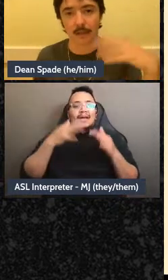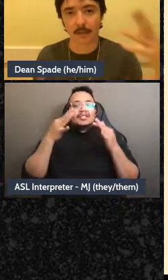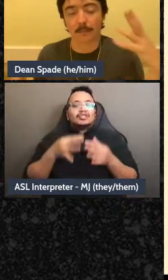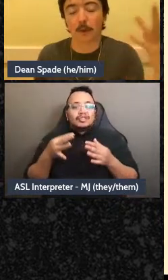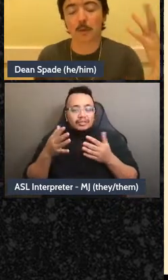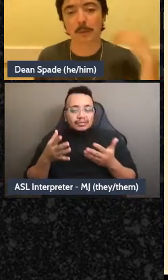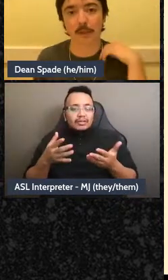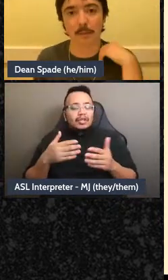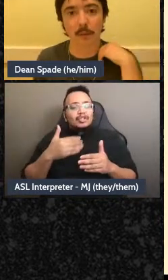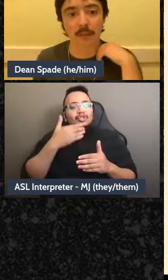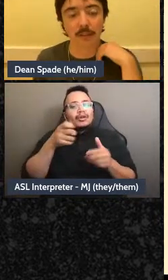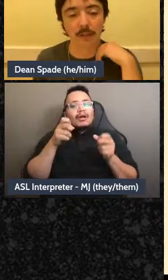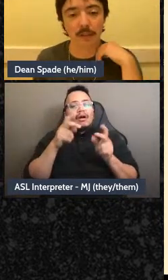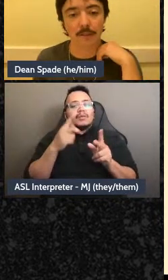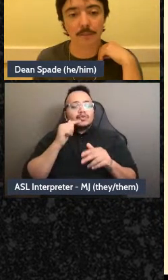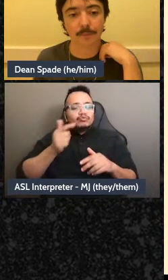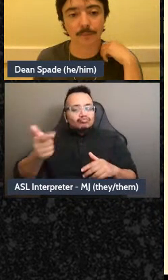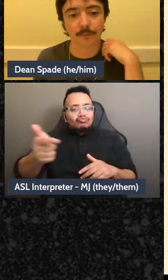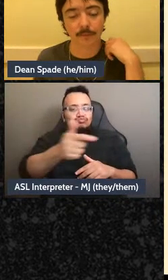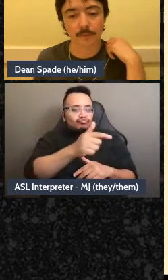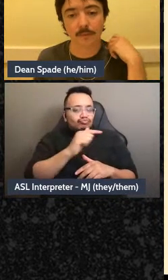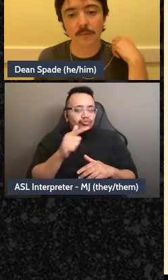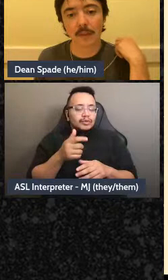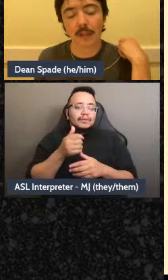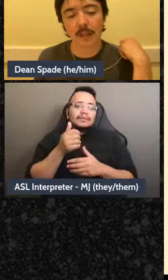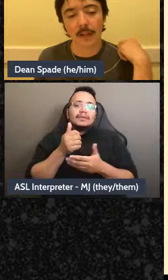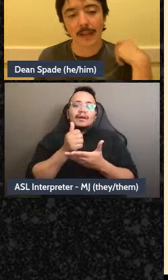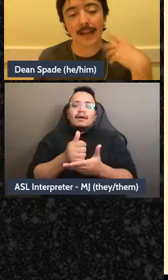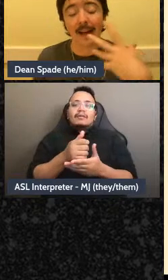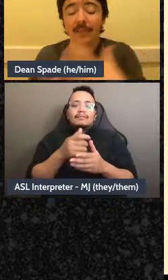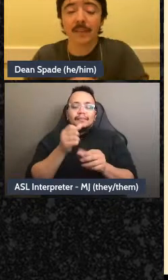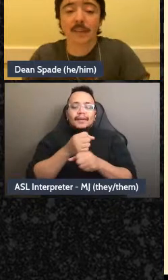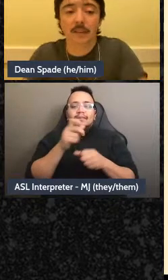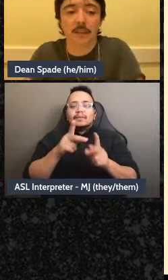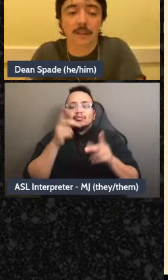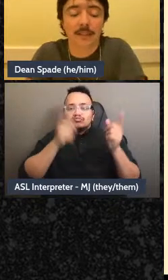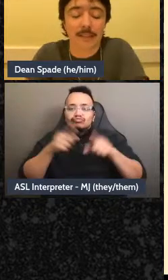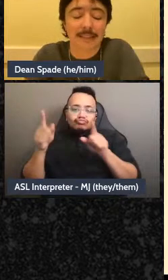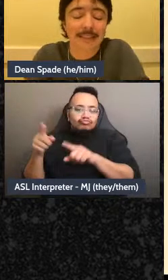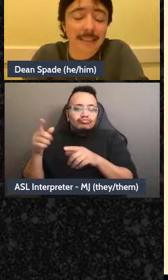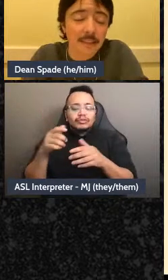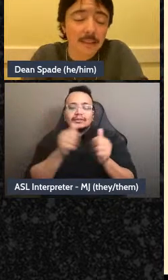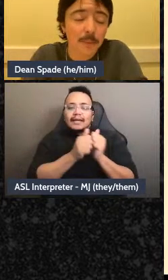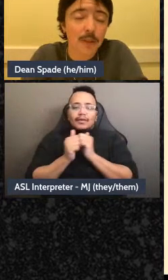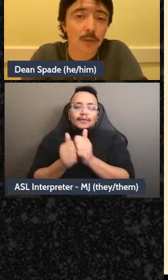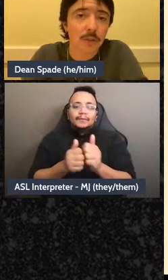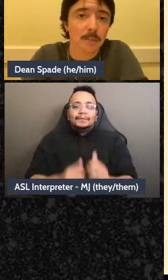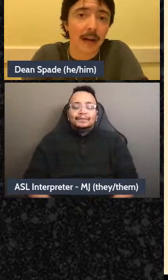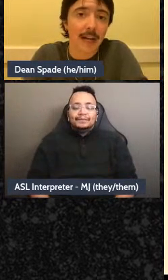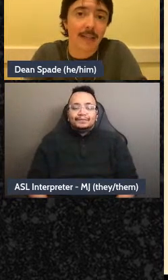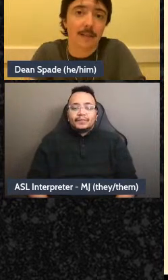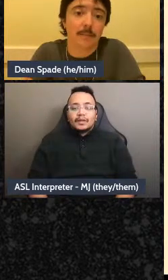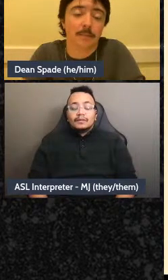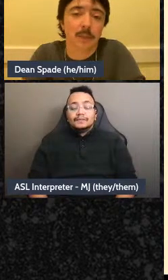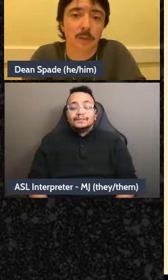Like most people can mostly agree to and I think that the-the skills produced by doing